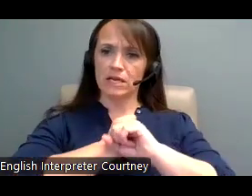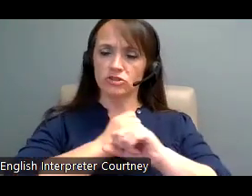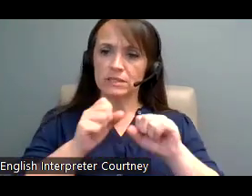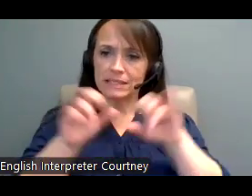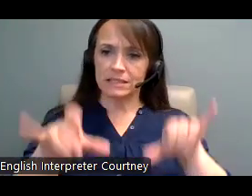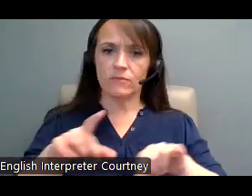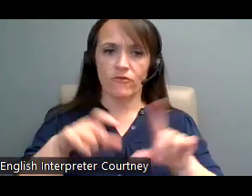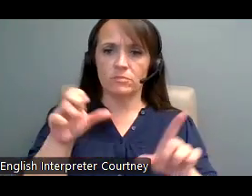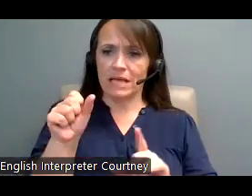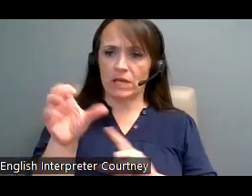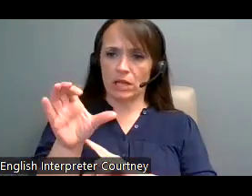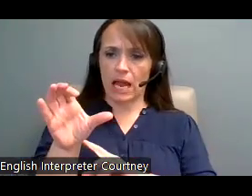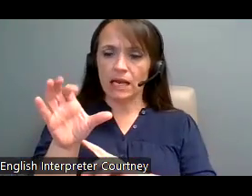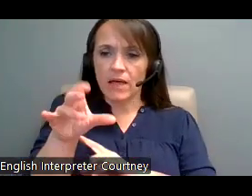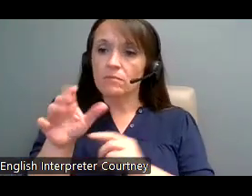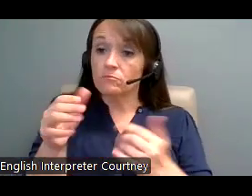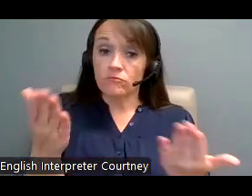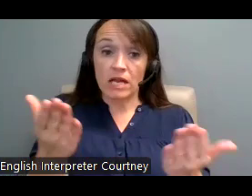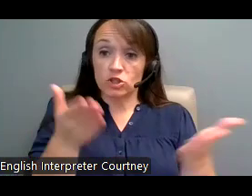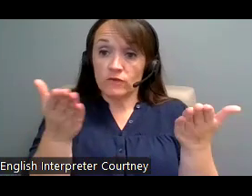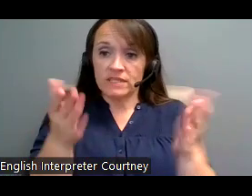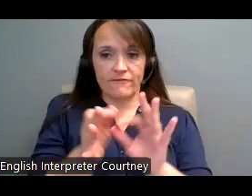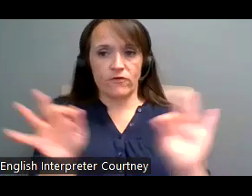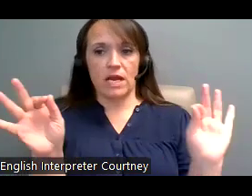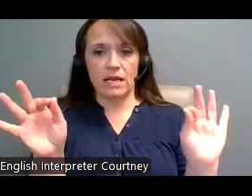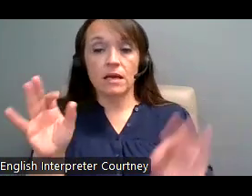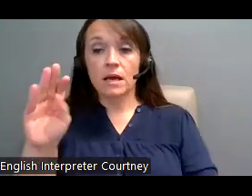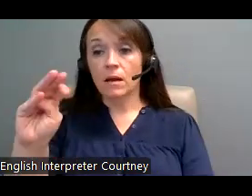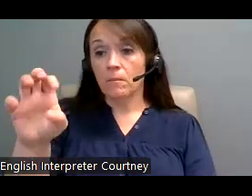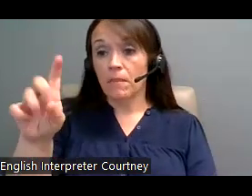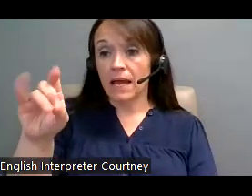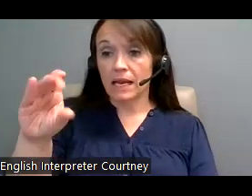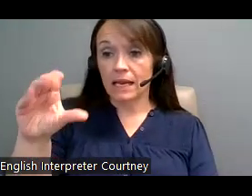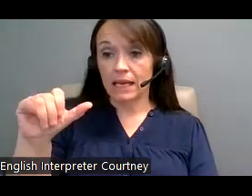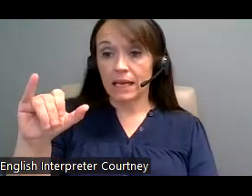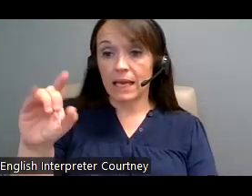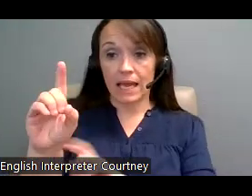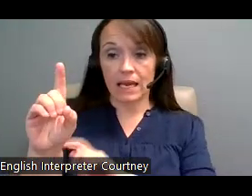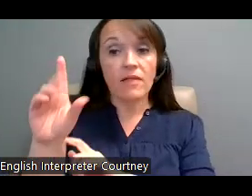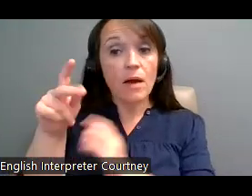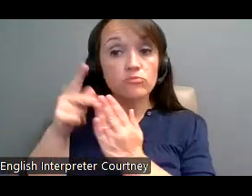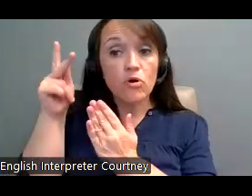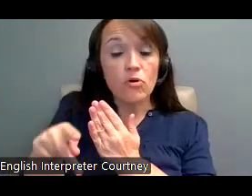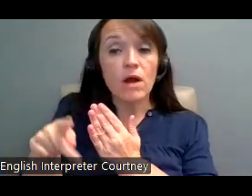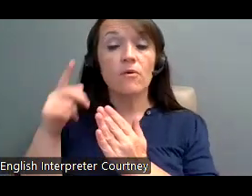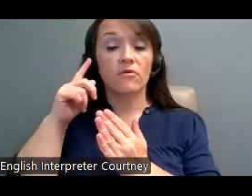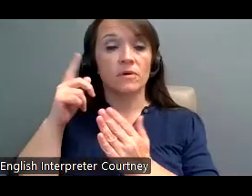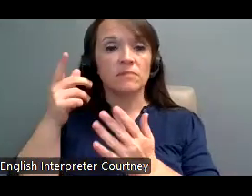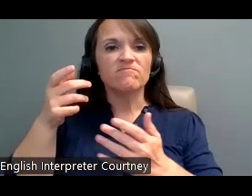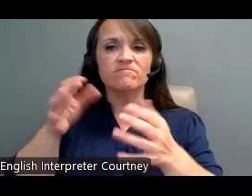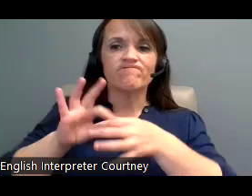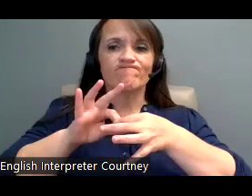free. Let's talk about Medicaid. Jointly funded program by state and the federal government,